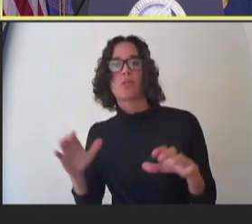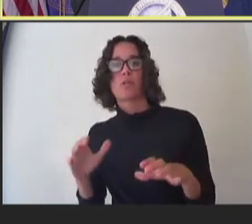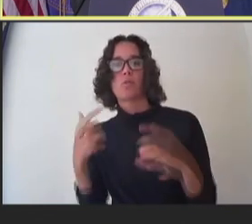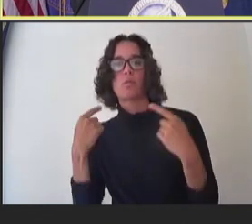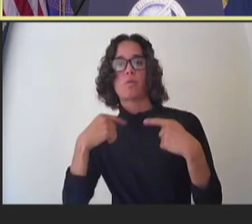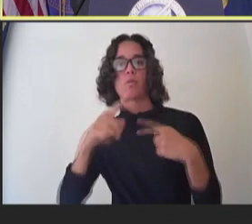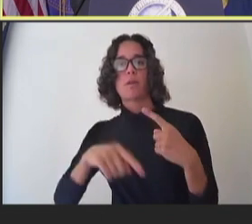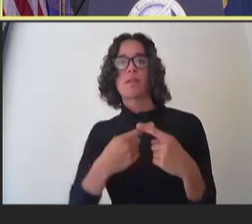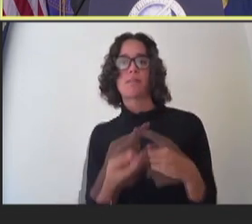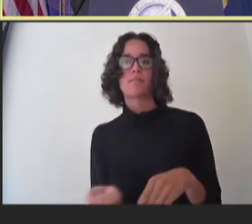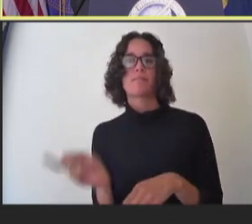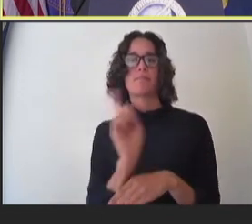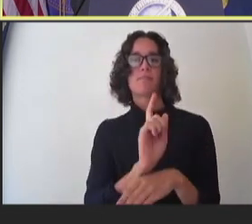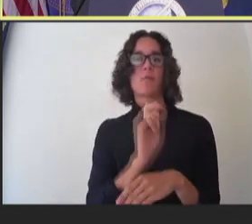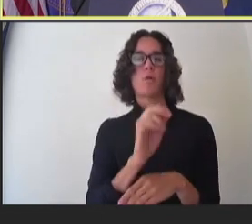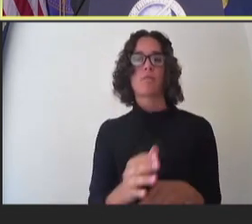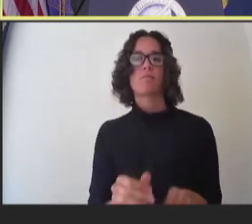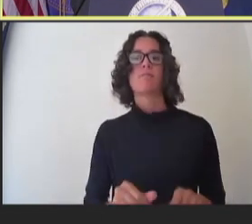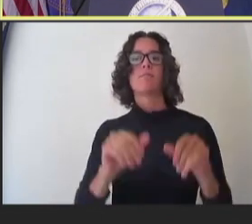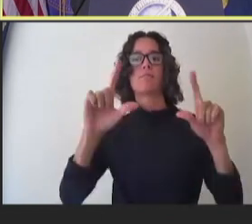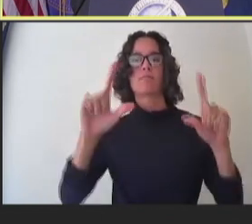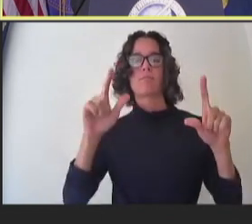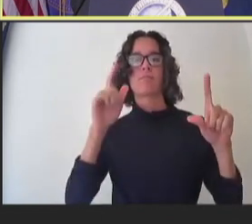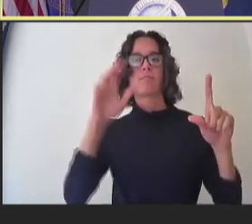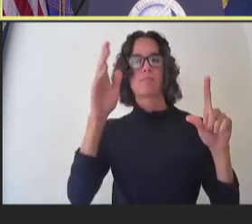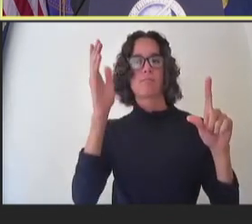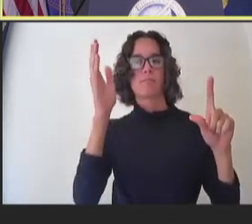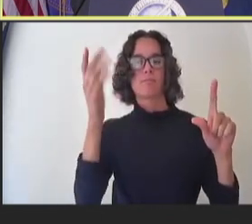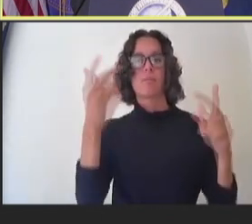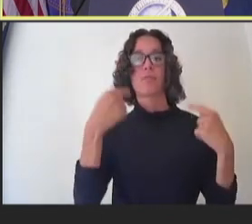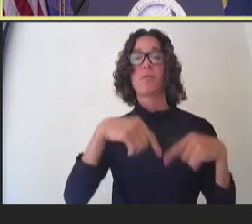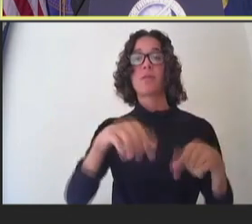there will be opportunities for committee discussion. If you'd like to ask a question